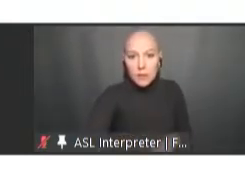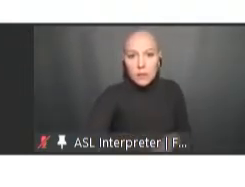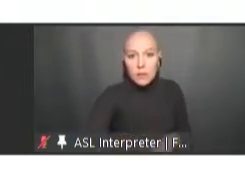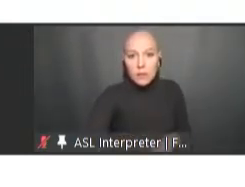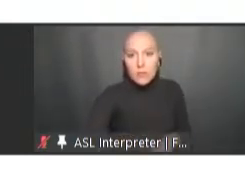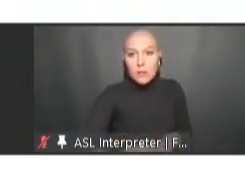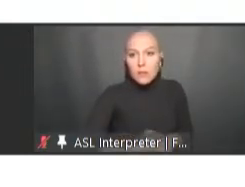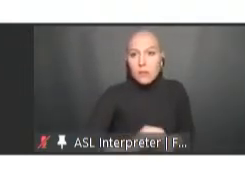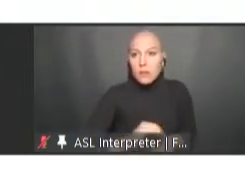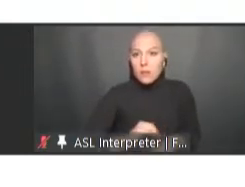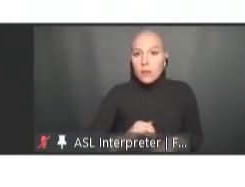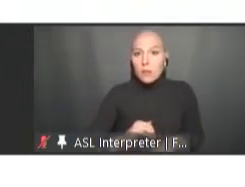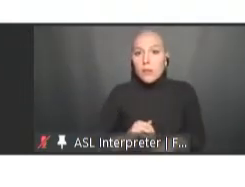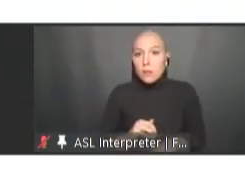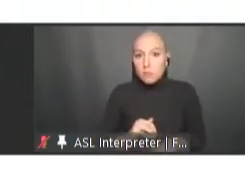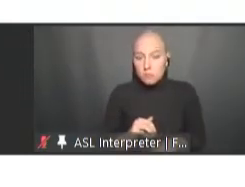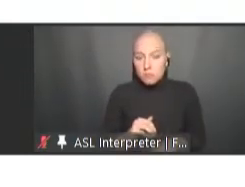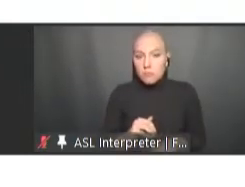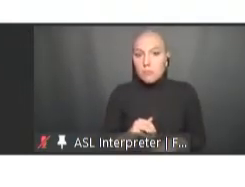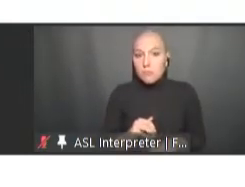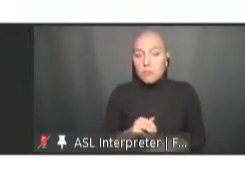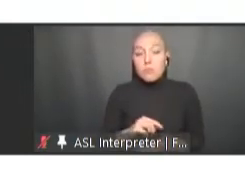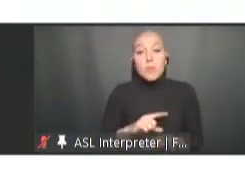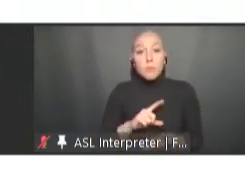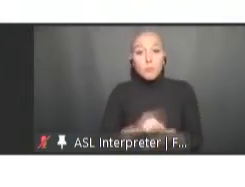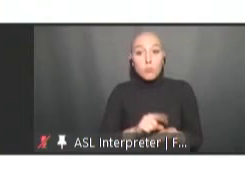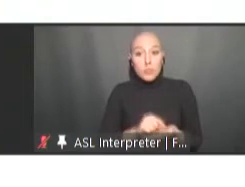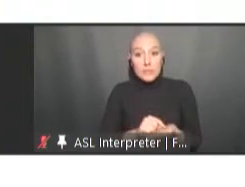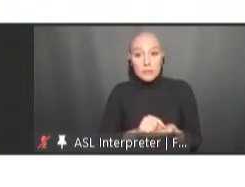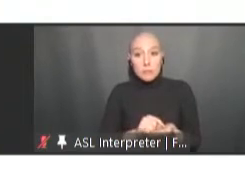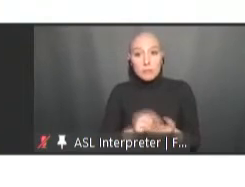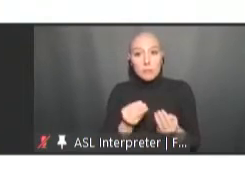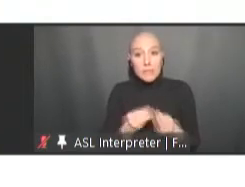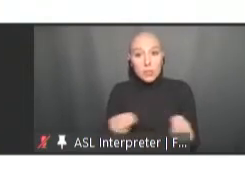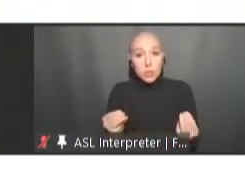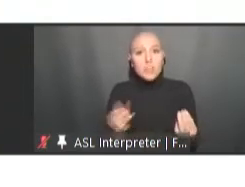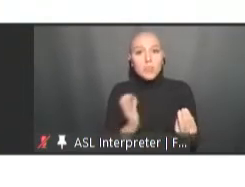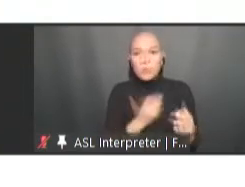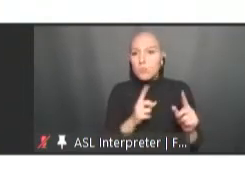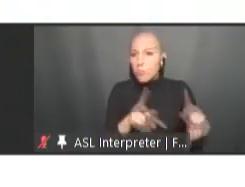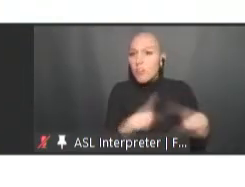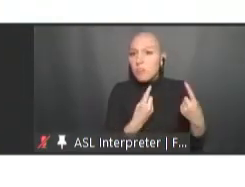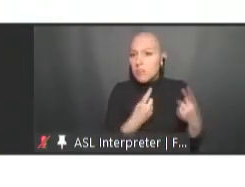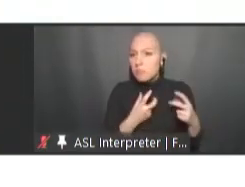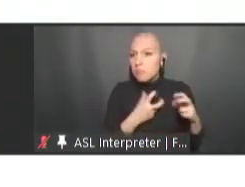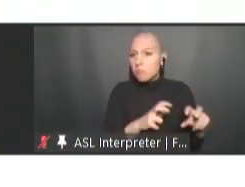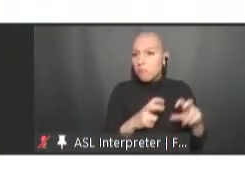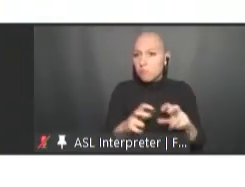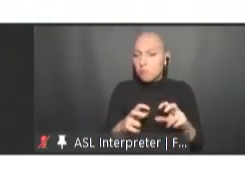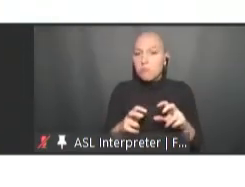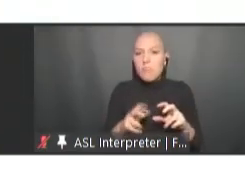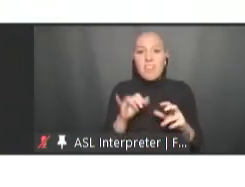print material that goes out to our members. We have 5000-plus hospitals and health systems that